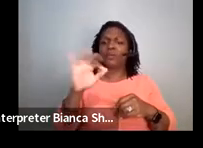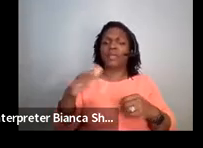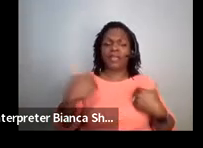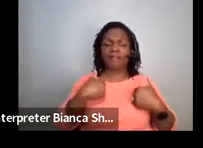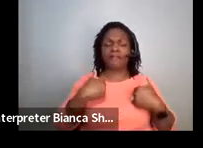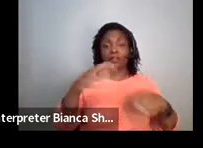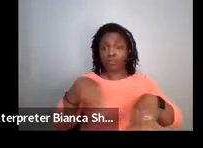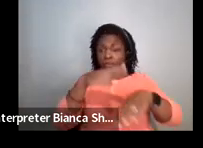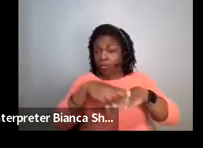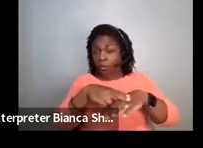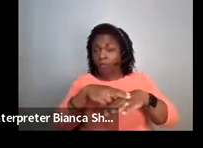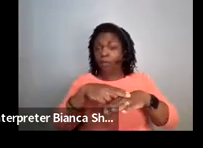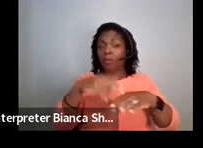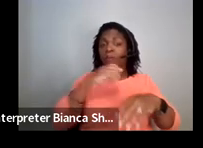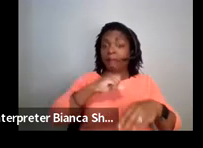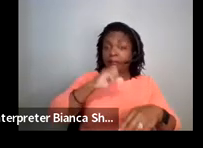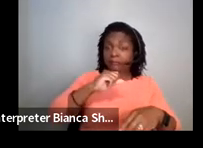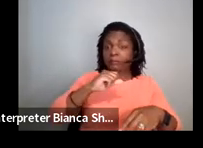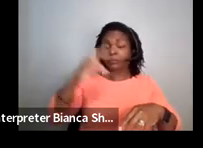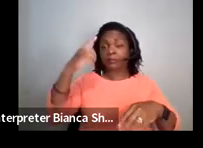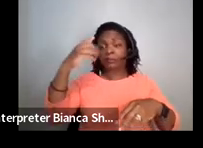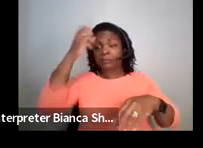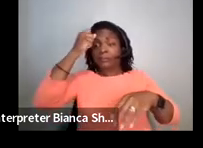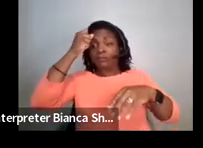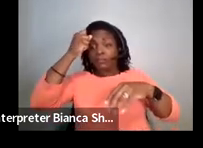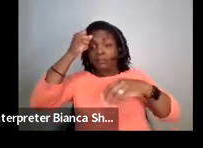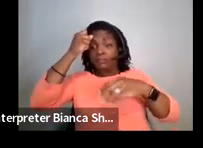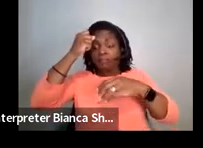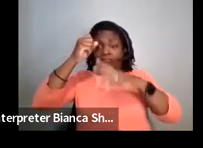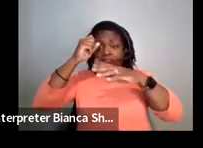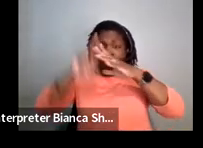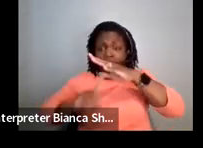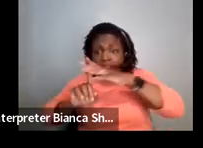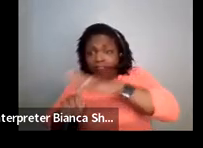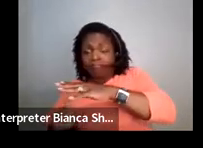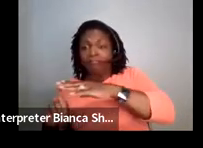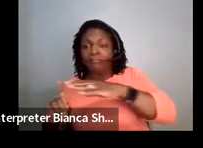Yes, I am sad to say i'm 60 not sad i'm proud. I'm 6.